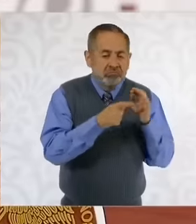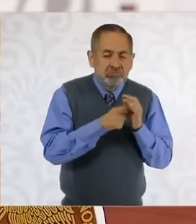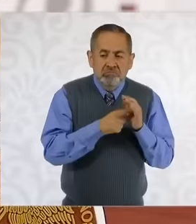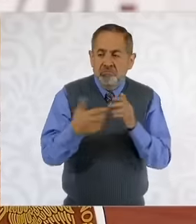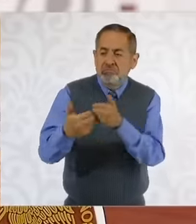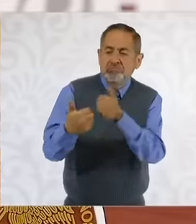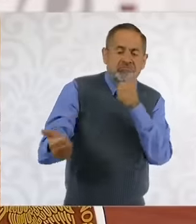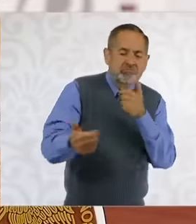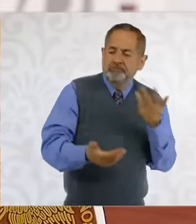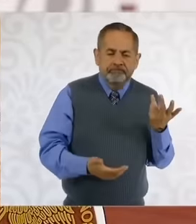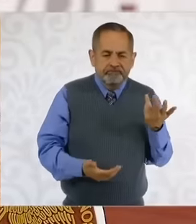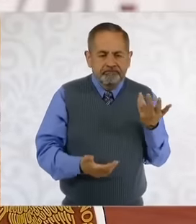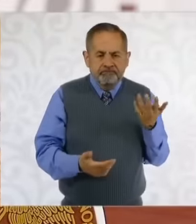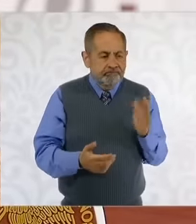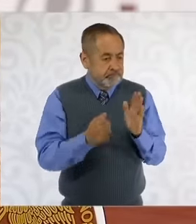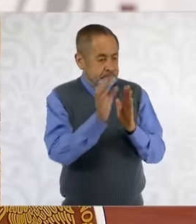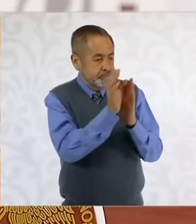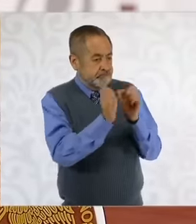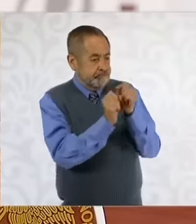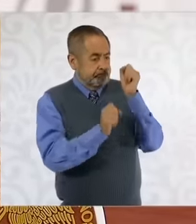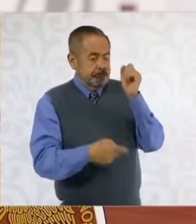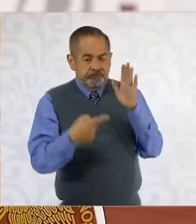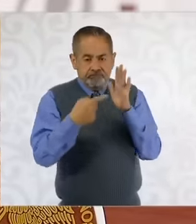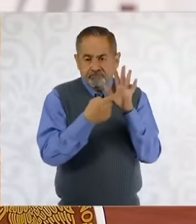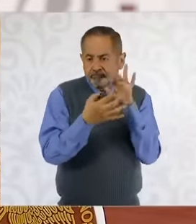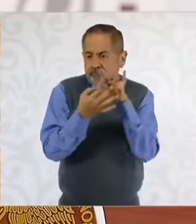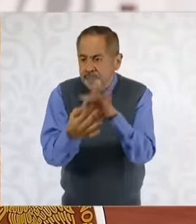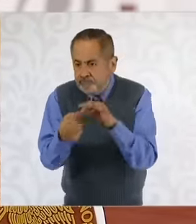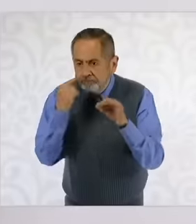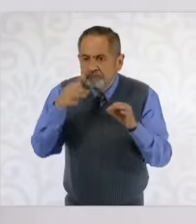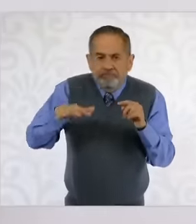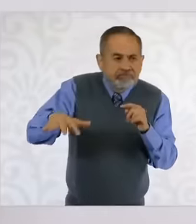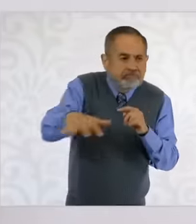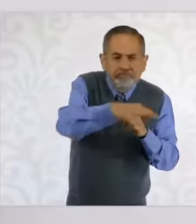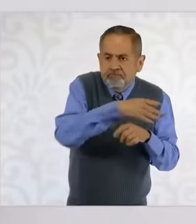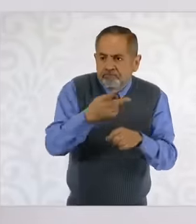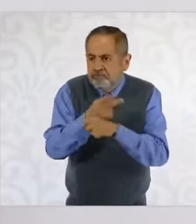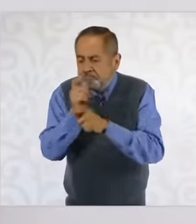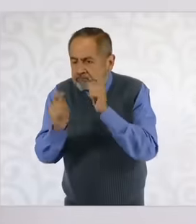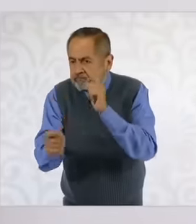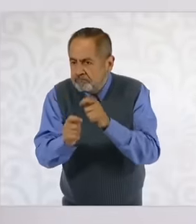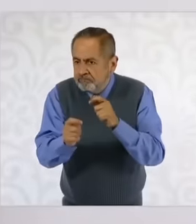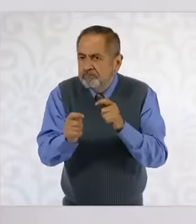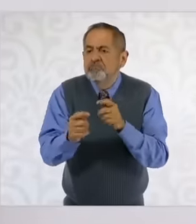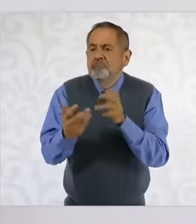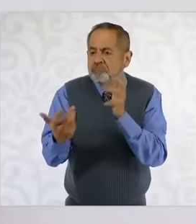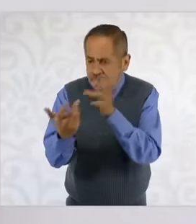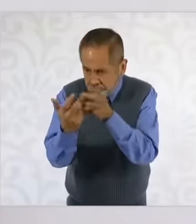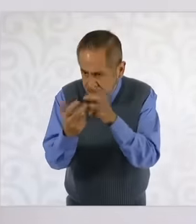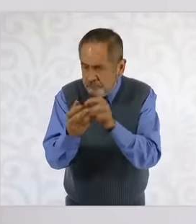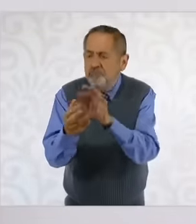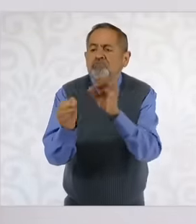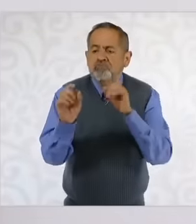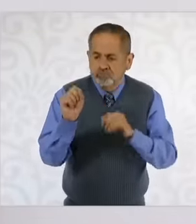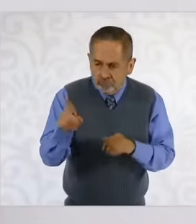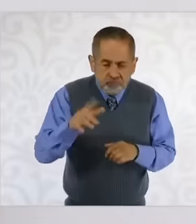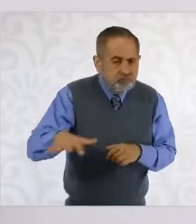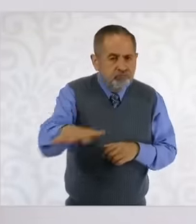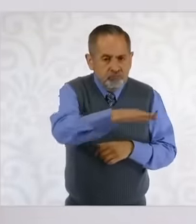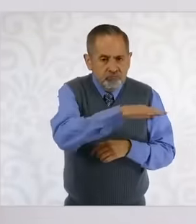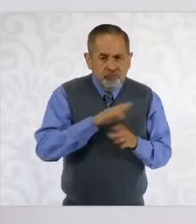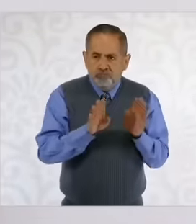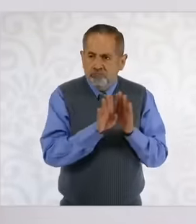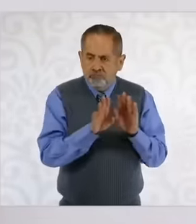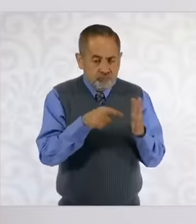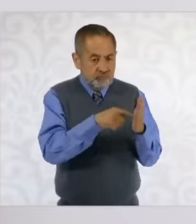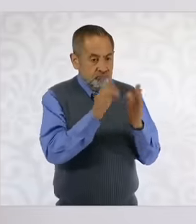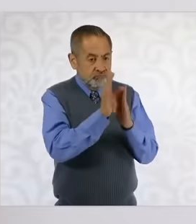it has to follow that Social dynamic, that is, it must admit the possibility of reforms or additions that